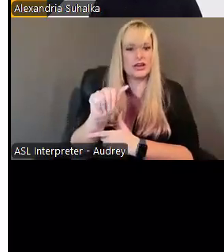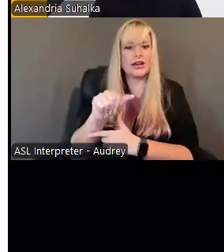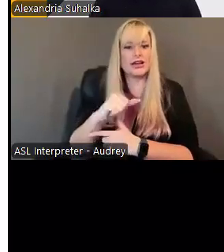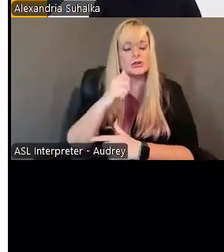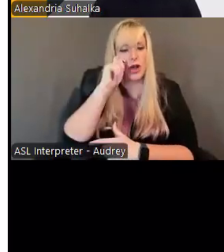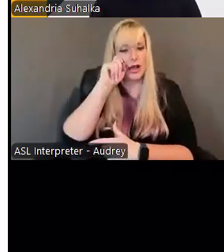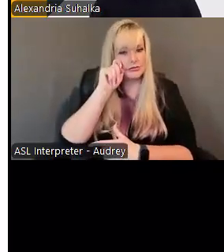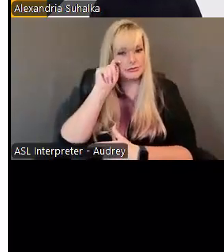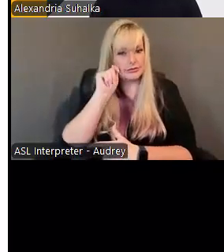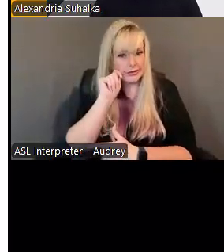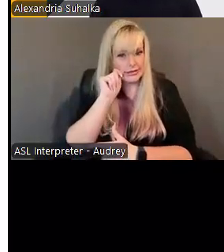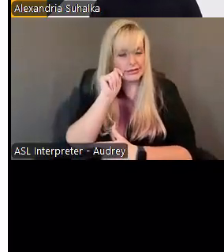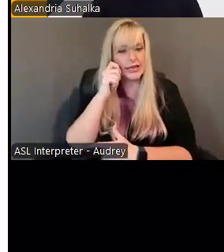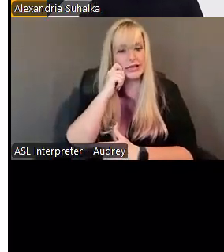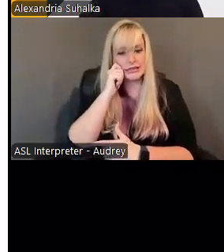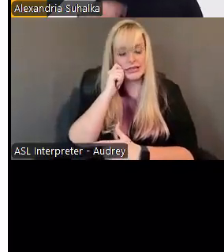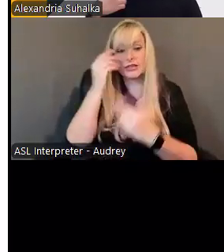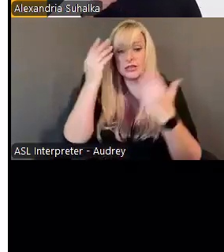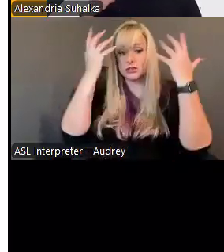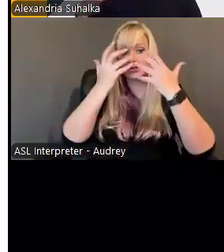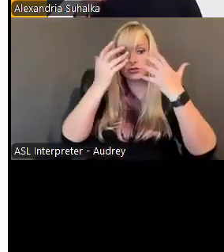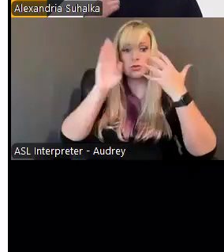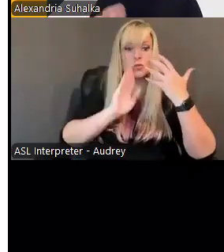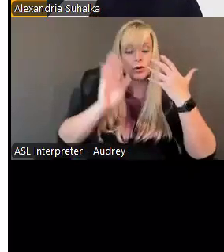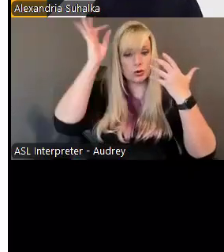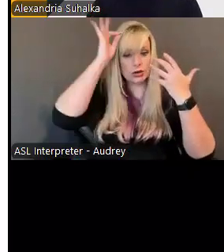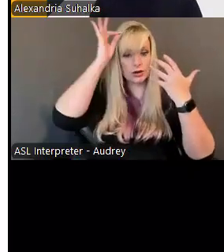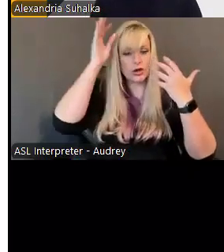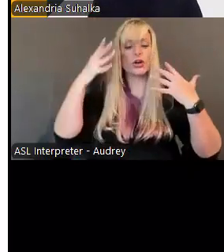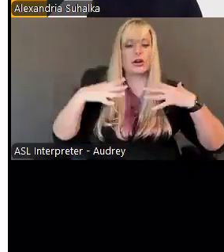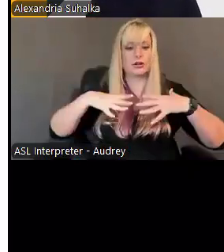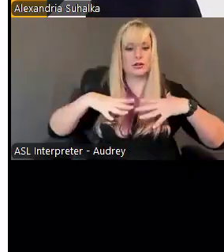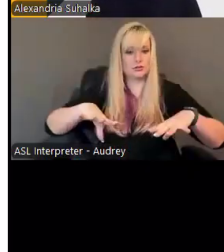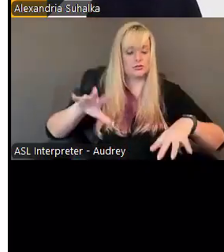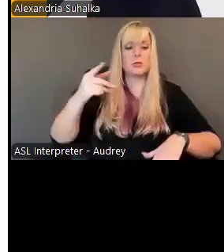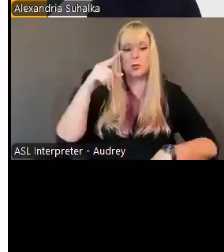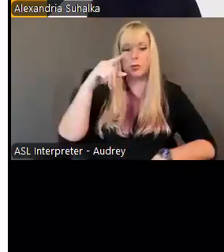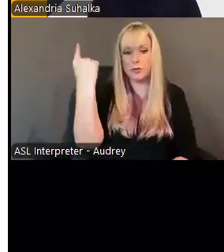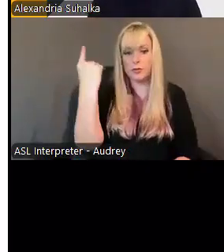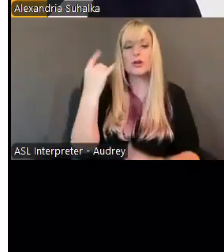dark brown hair and I'm currently wearing a black shirt. And today I'll be talking